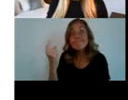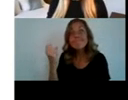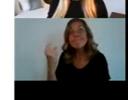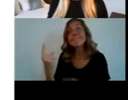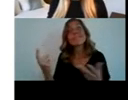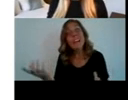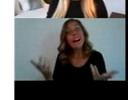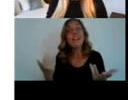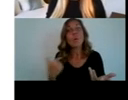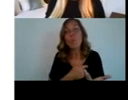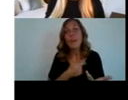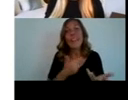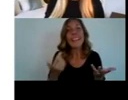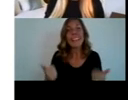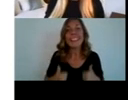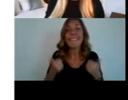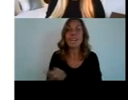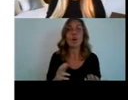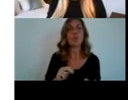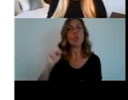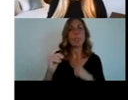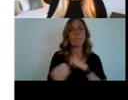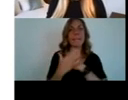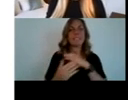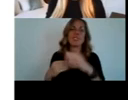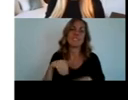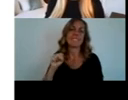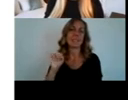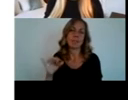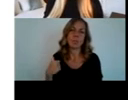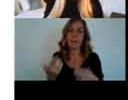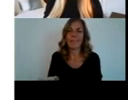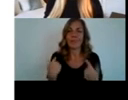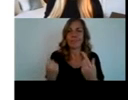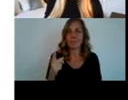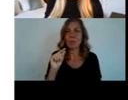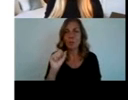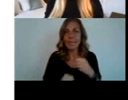live in North Beach in San Francisco; we have been here for 20 years. And we didn't realize